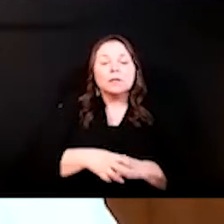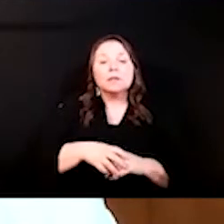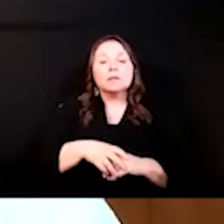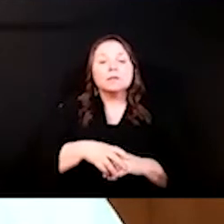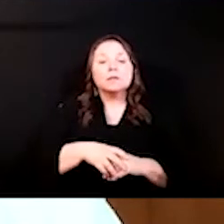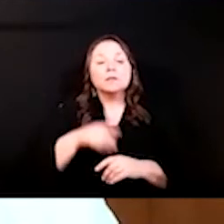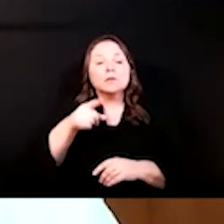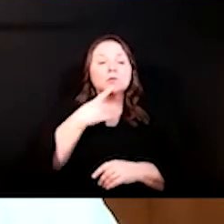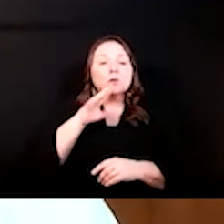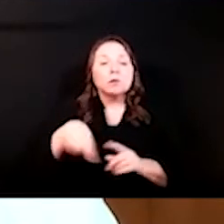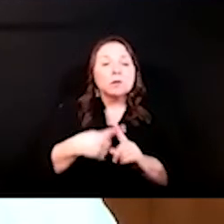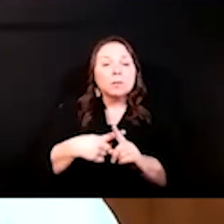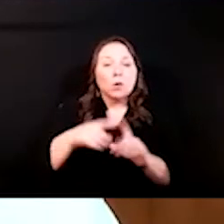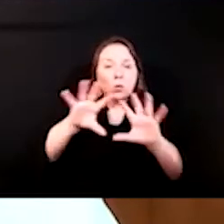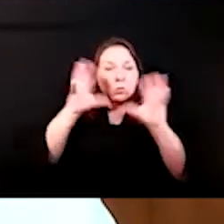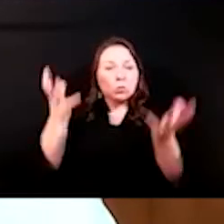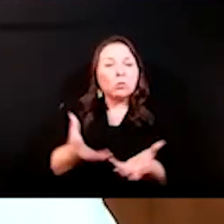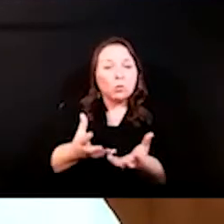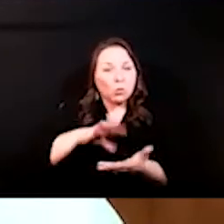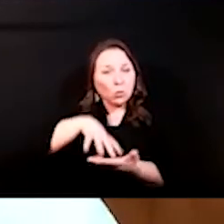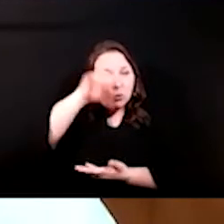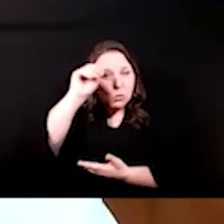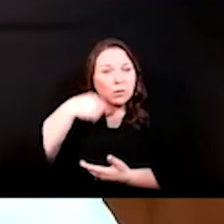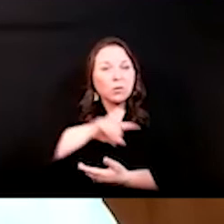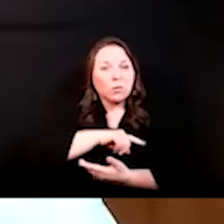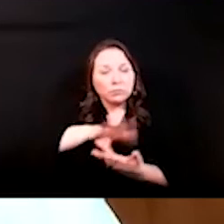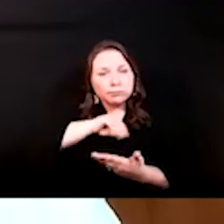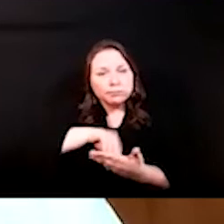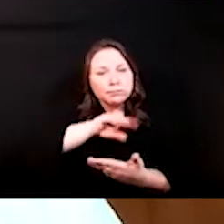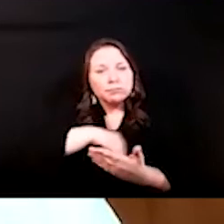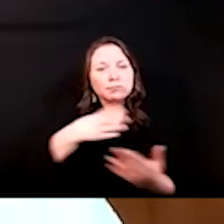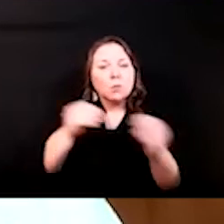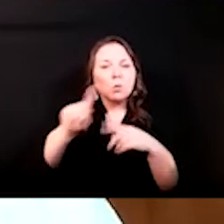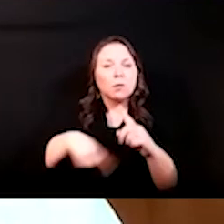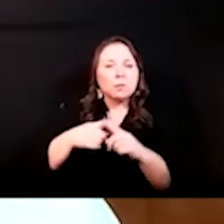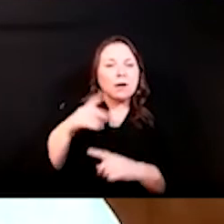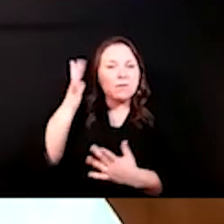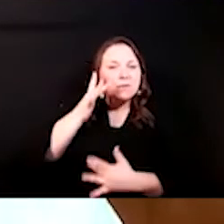JULIE TALKED ABOUT THE GLOBAL COMMUNITY LEARNING AND WE'RE